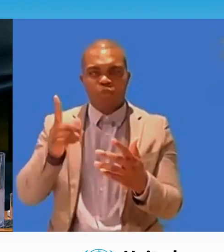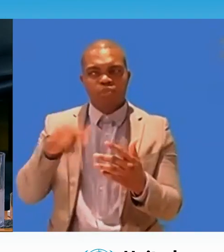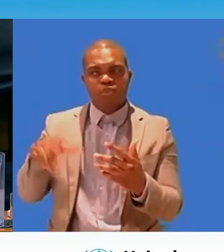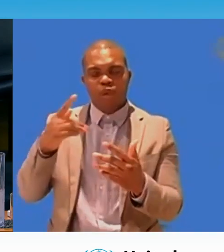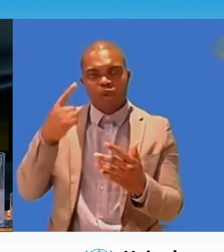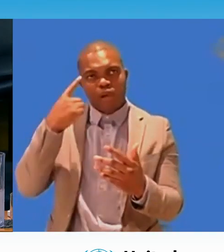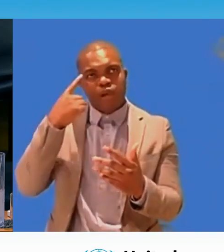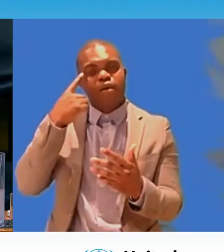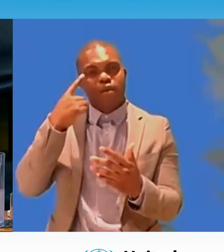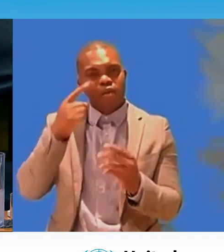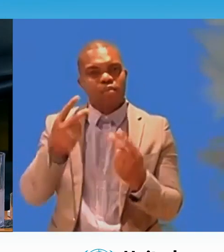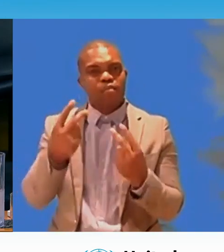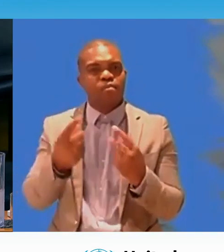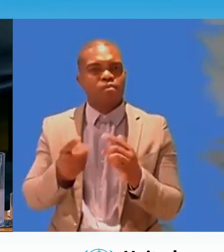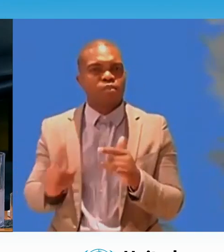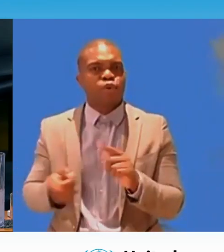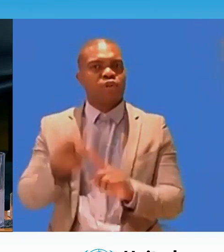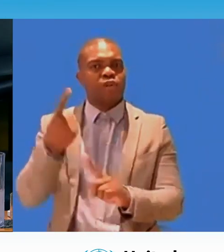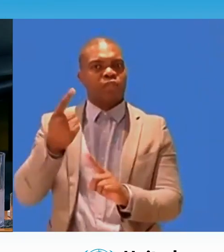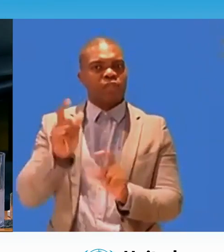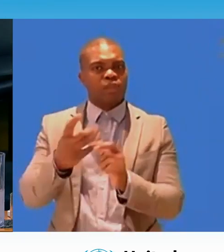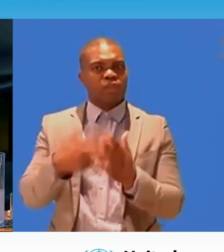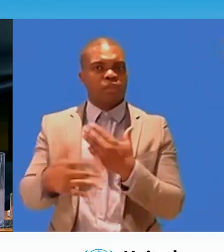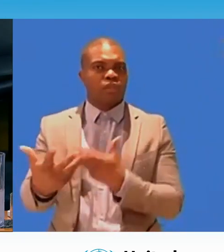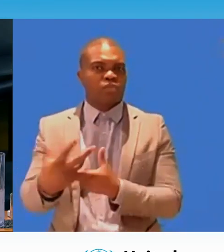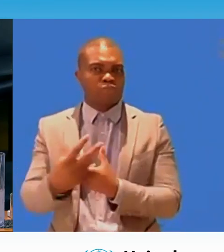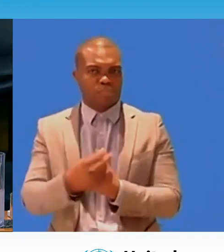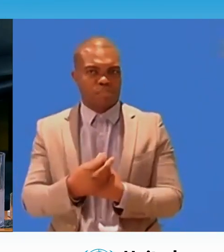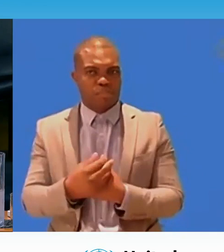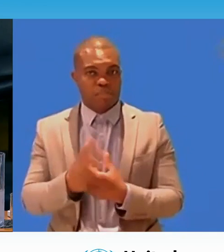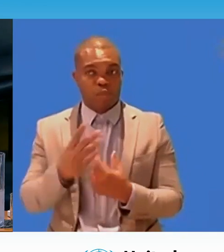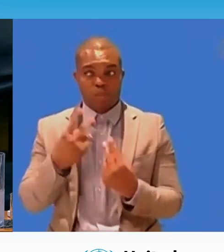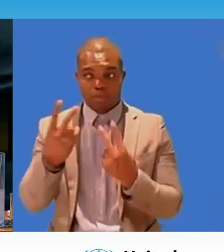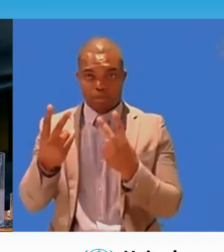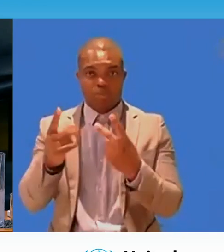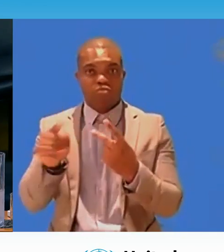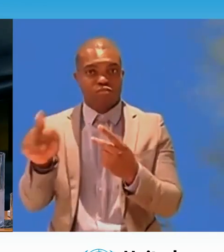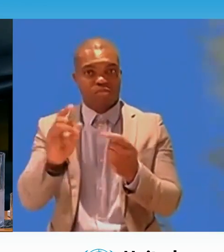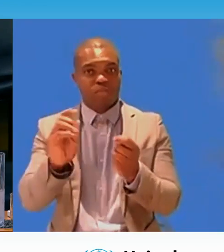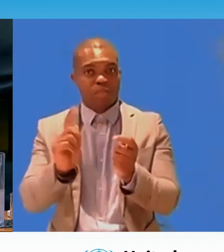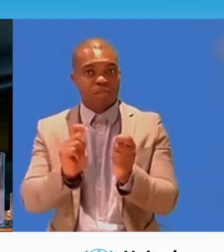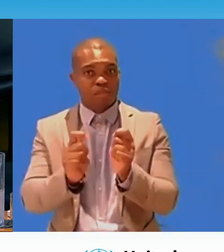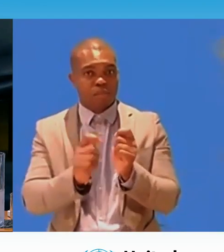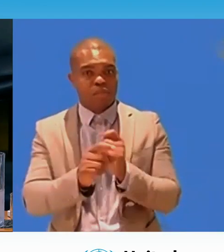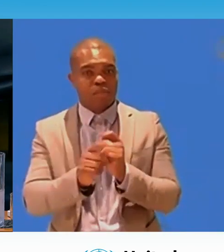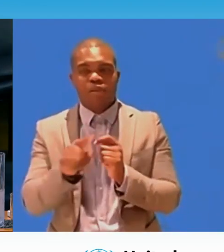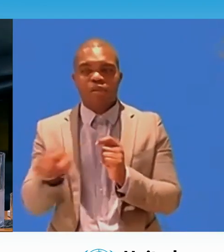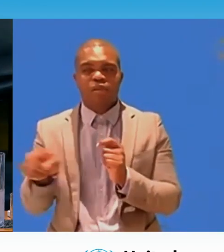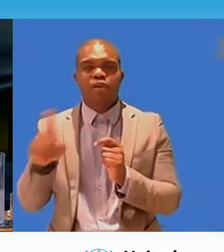what is working at National level for other countries to learn from we need to scale up